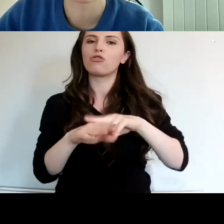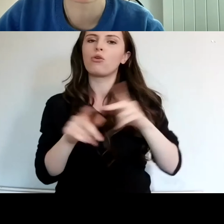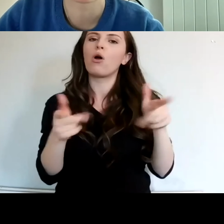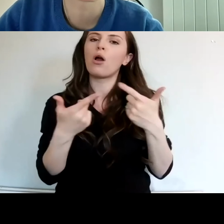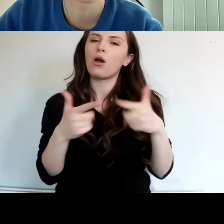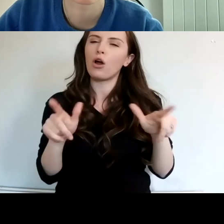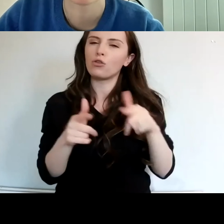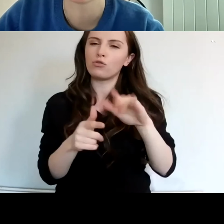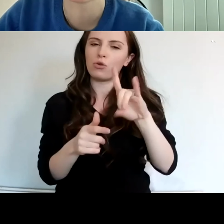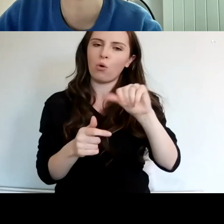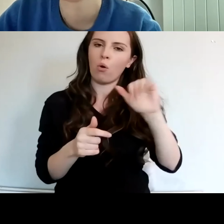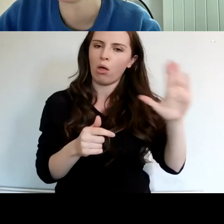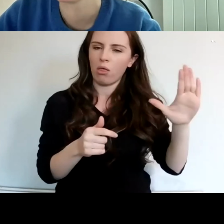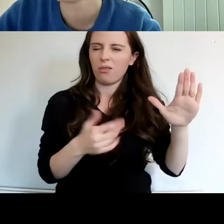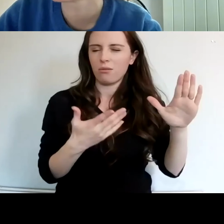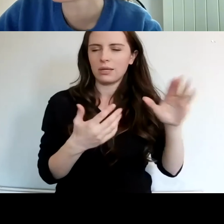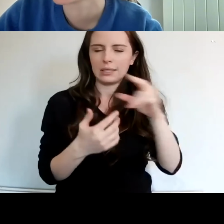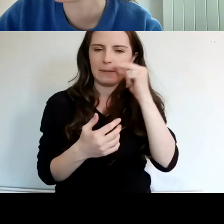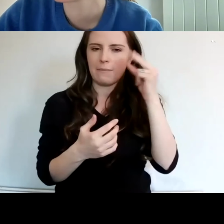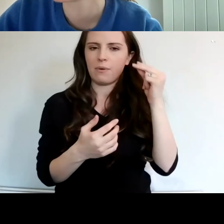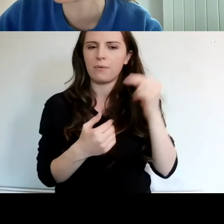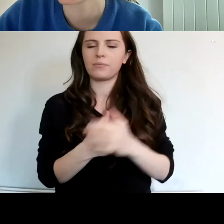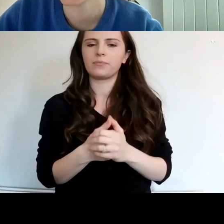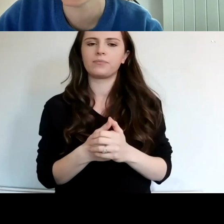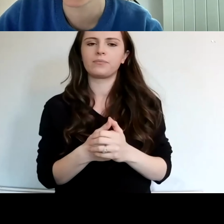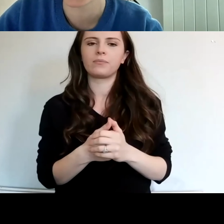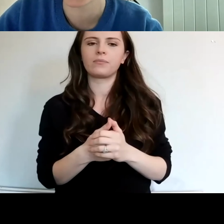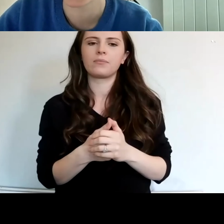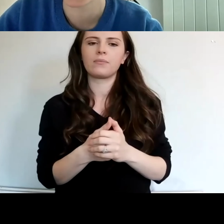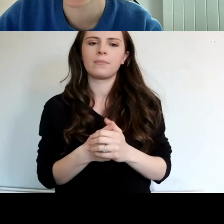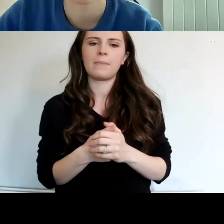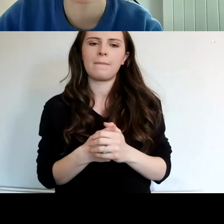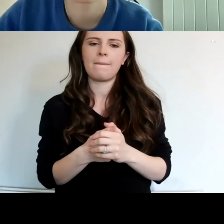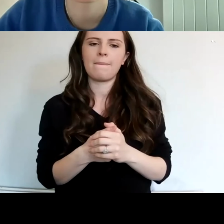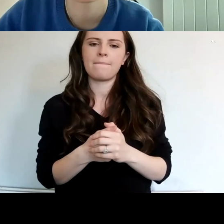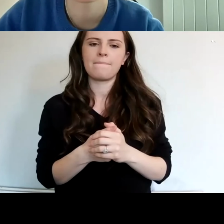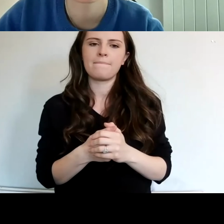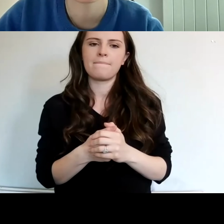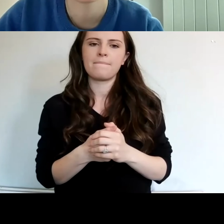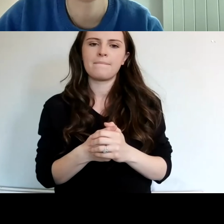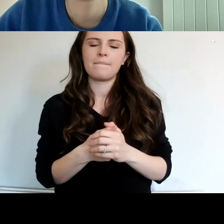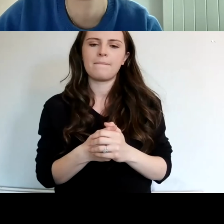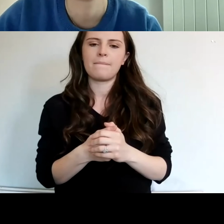But we can also see that it's a dual standard compared to a limit,